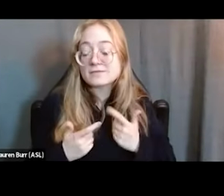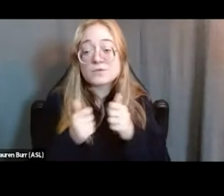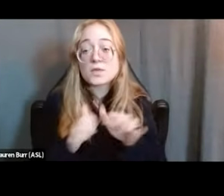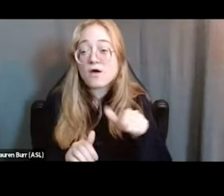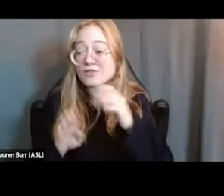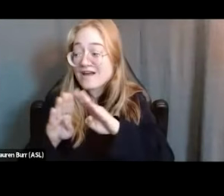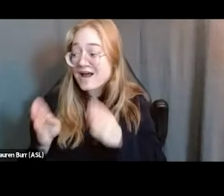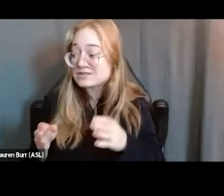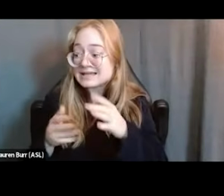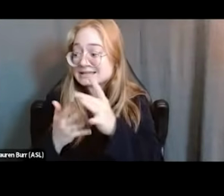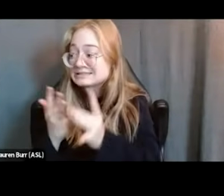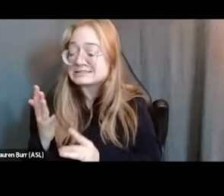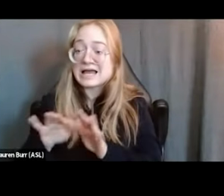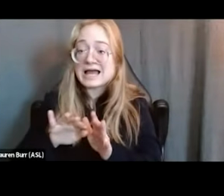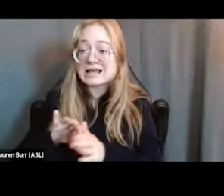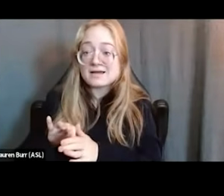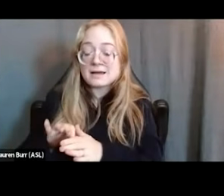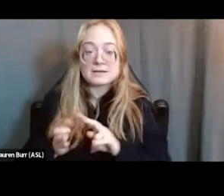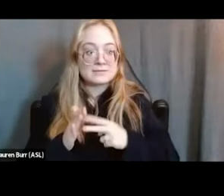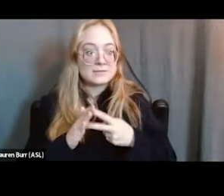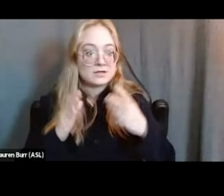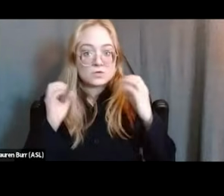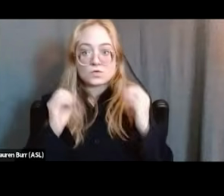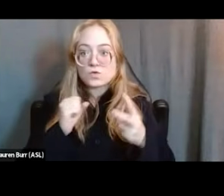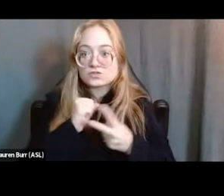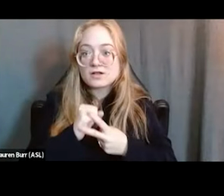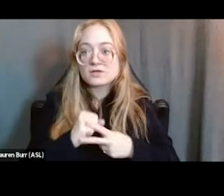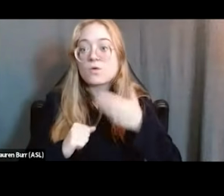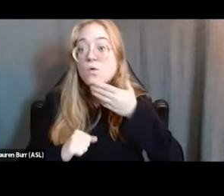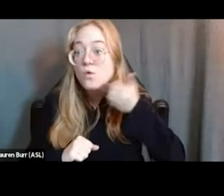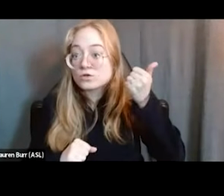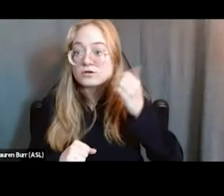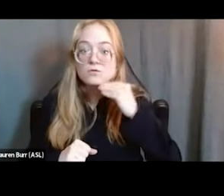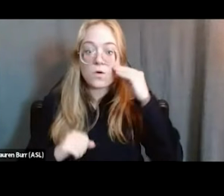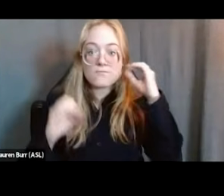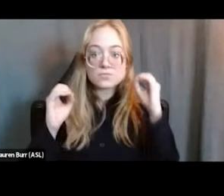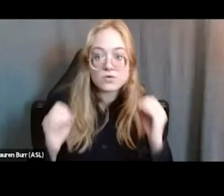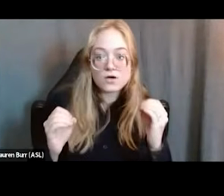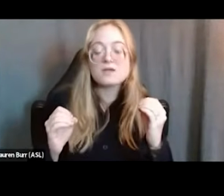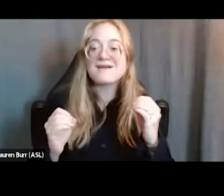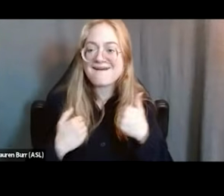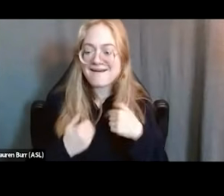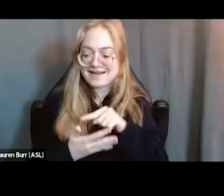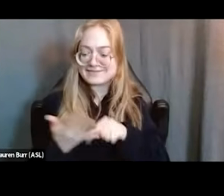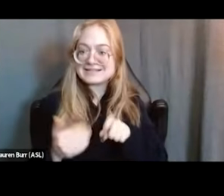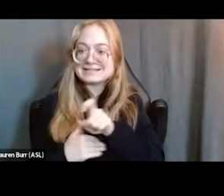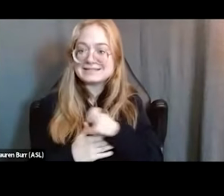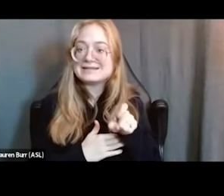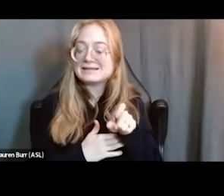often this means that those who are unsheltered, who are older, experiencing homelessness, who have these needs are unsheltered and unhoused,